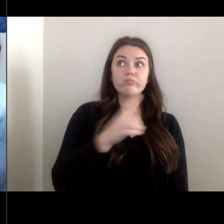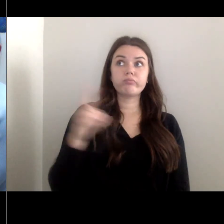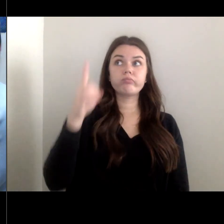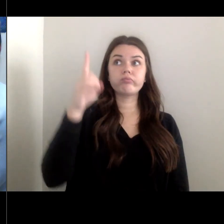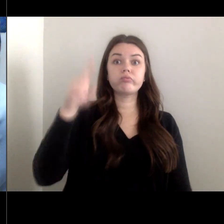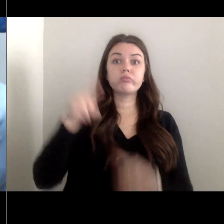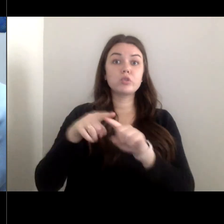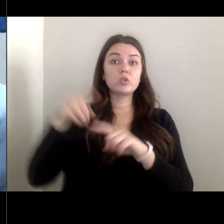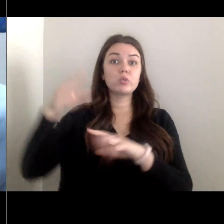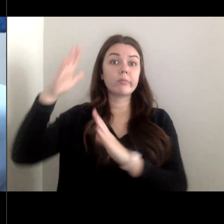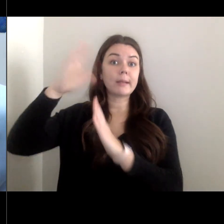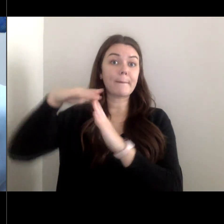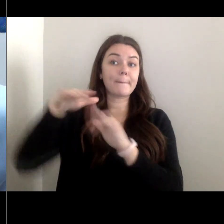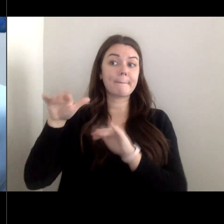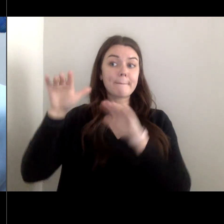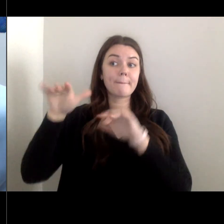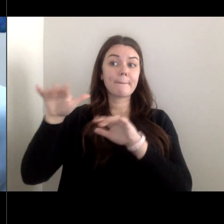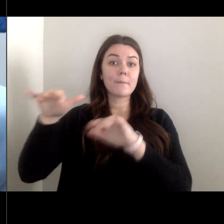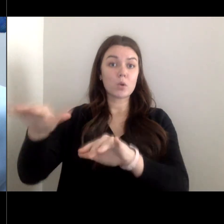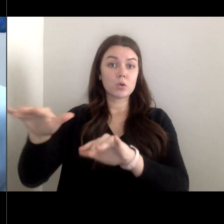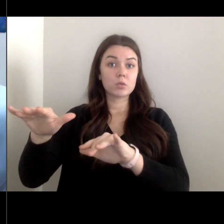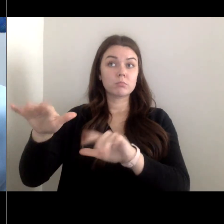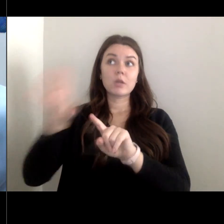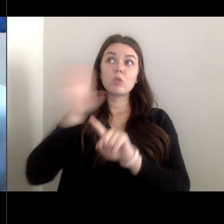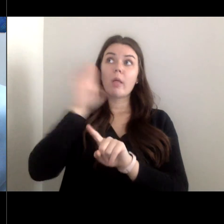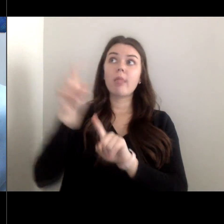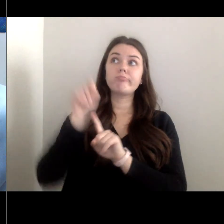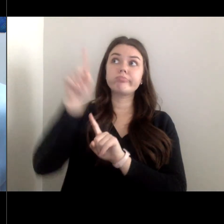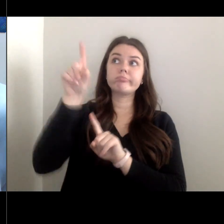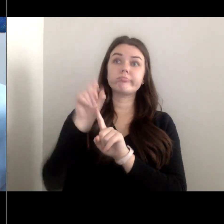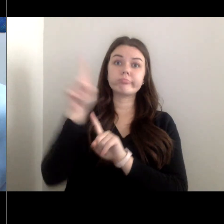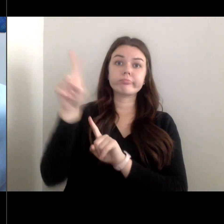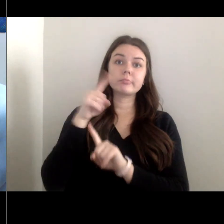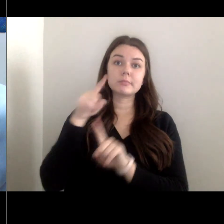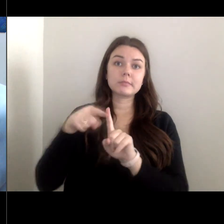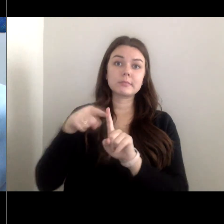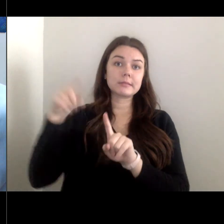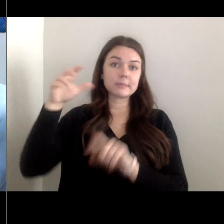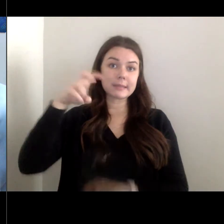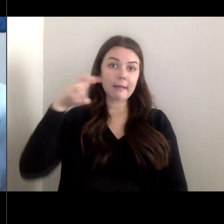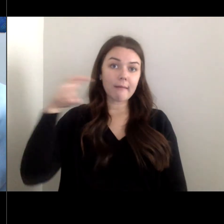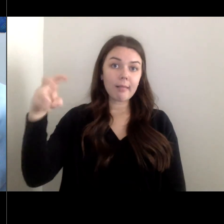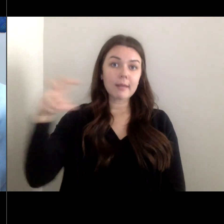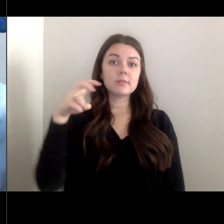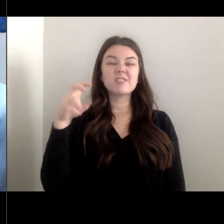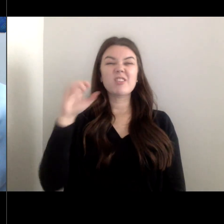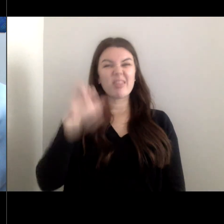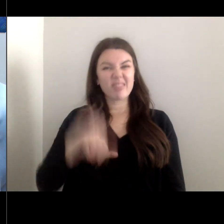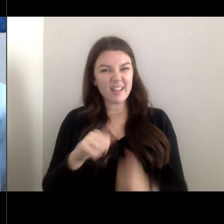to transmit to satellites and it can transmit its location. So that's how we can figure out where a crab is